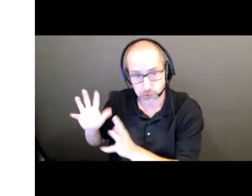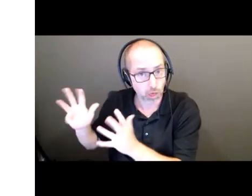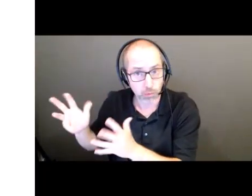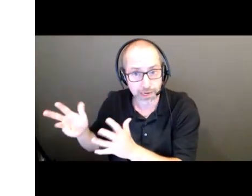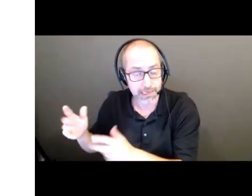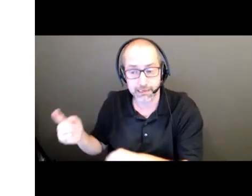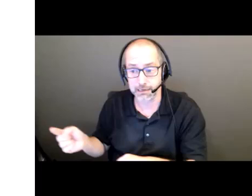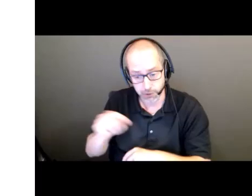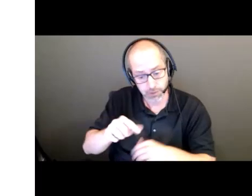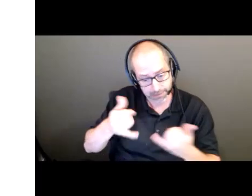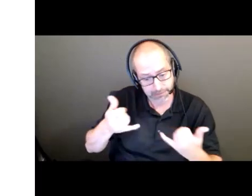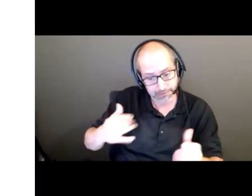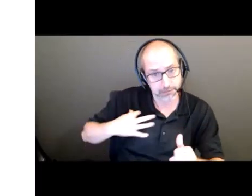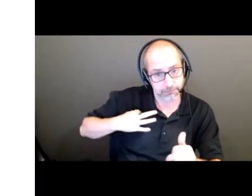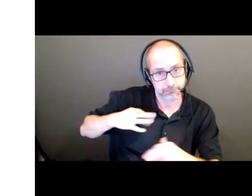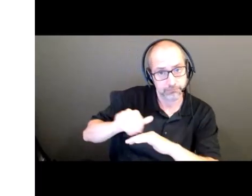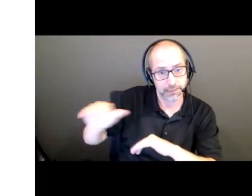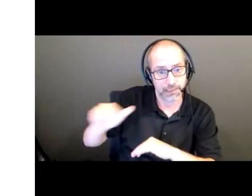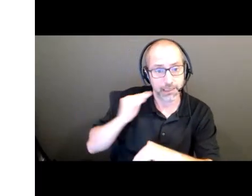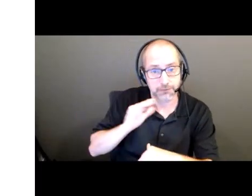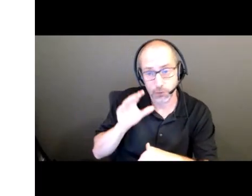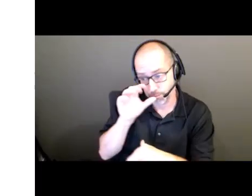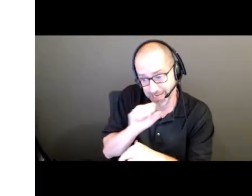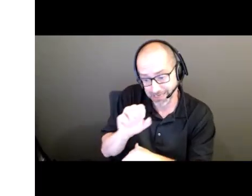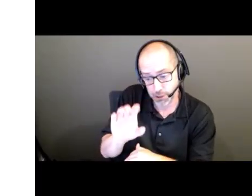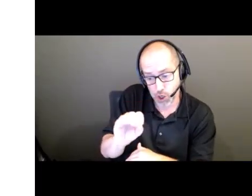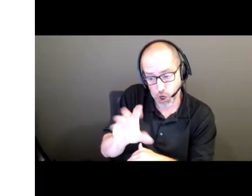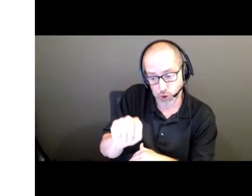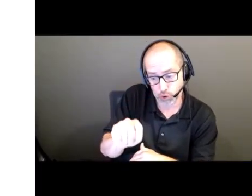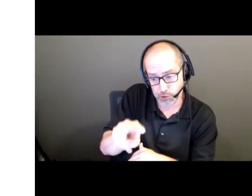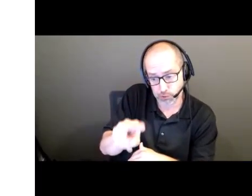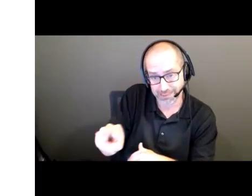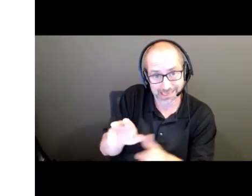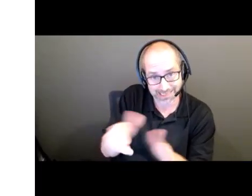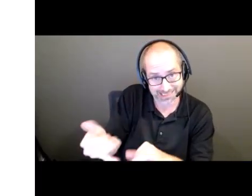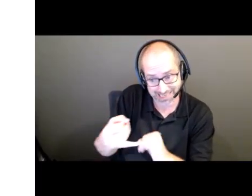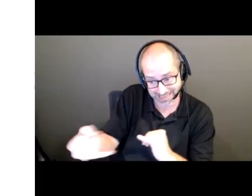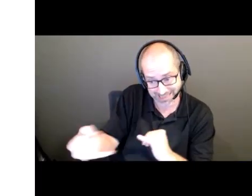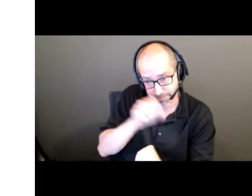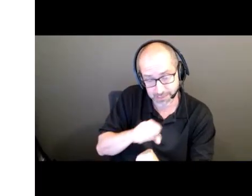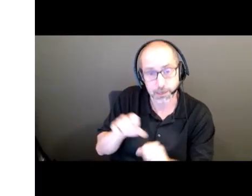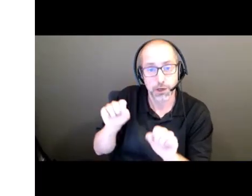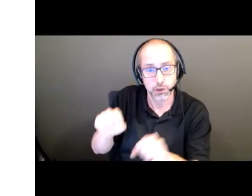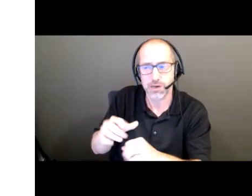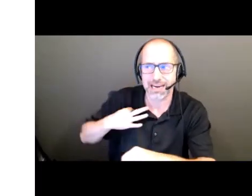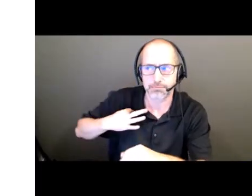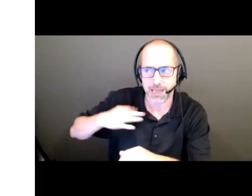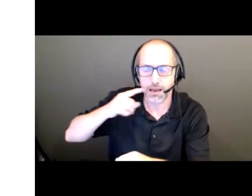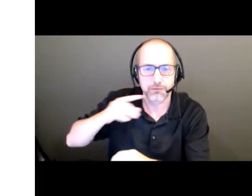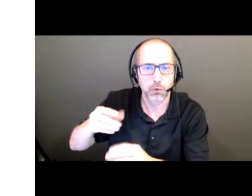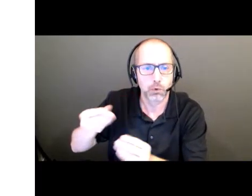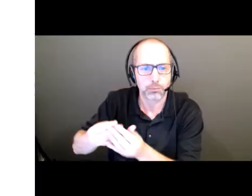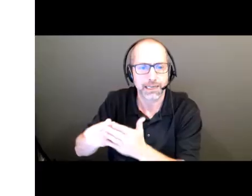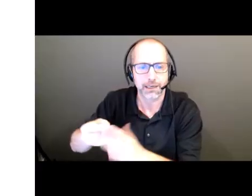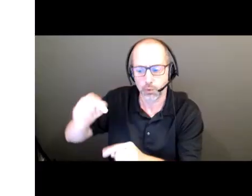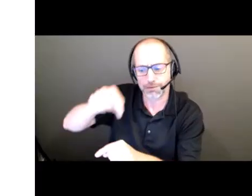If you miss the October 22nd deadline, you can still submit an application for retroactive funding to the following deadline.